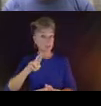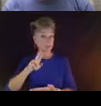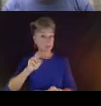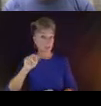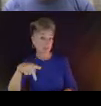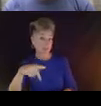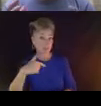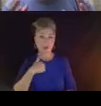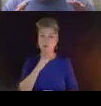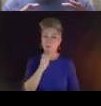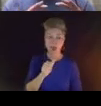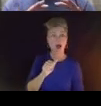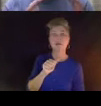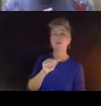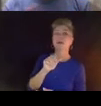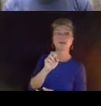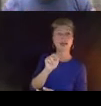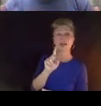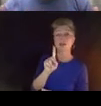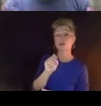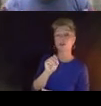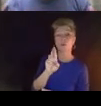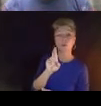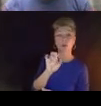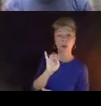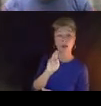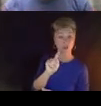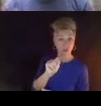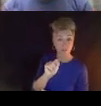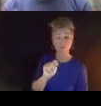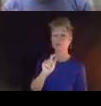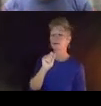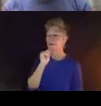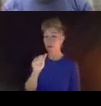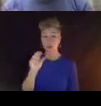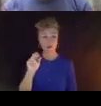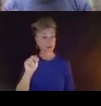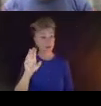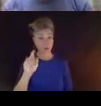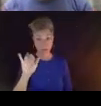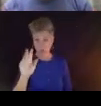and so I'm gonna come at this from my lens of that. So I really welcome questions